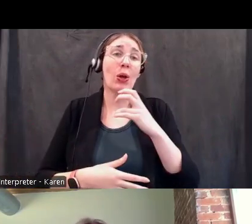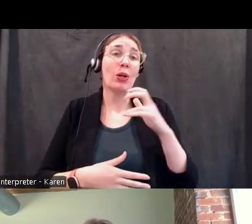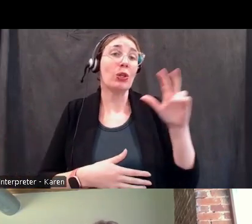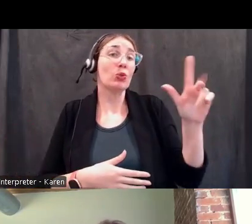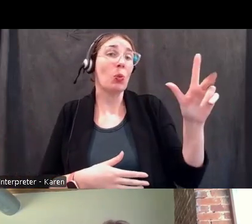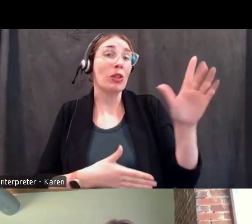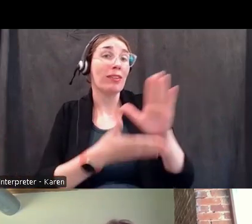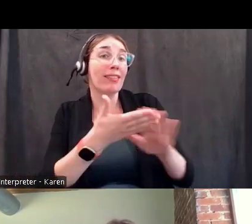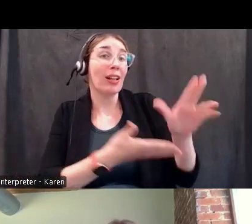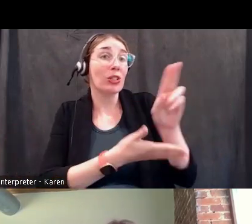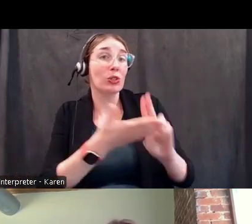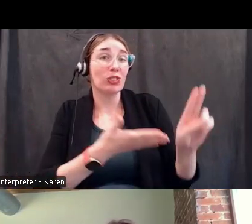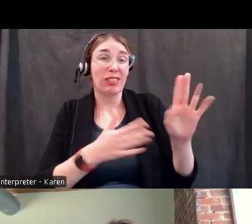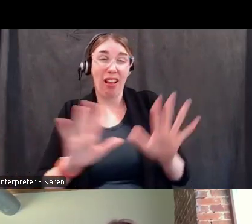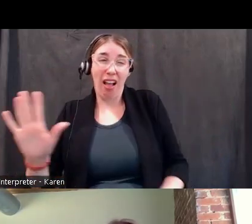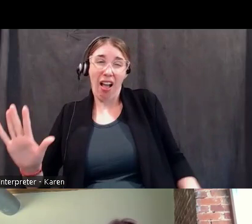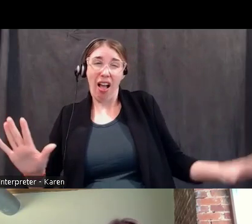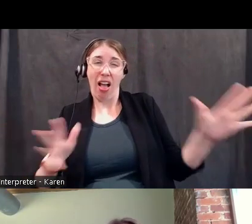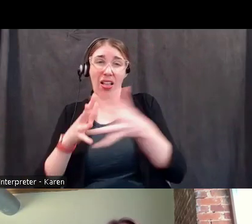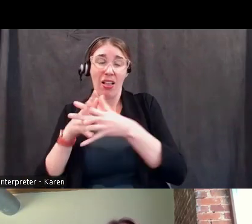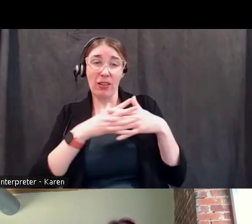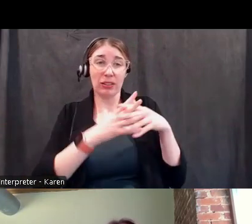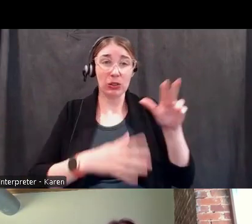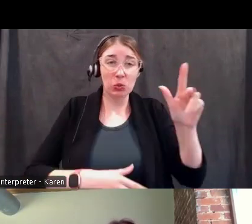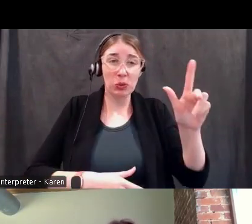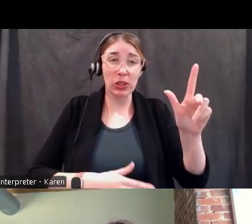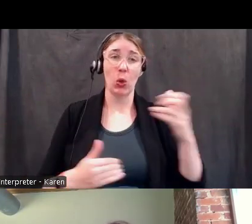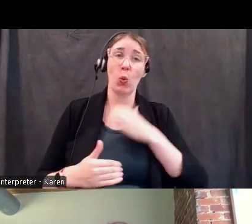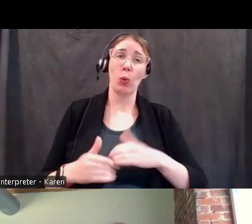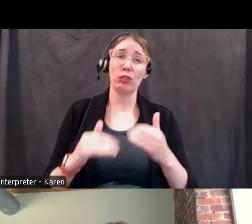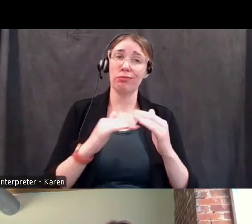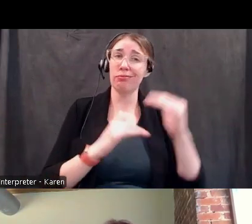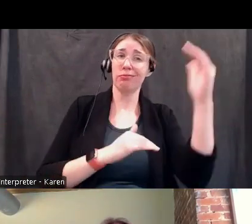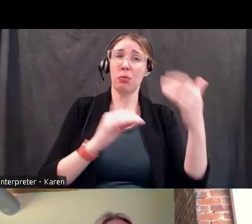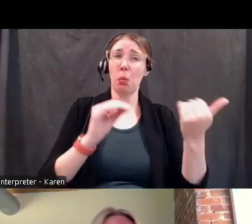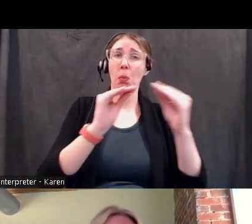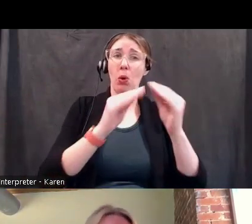in the U.S. that offered disability sports. I really wish would you see it at a majority